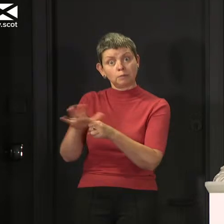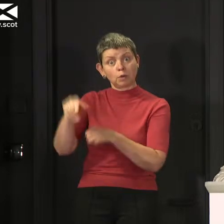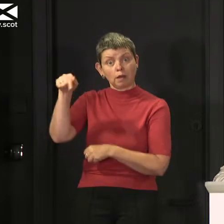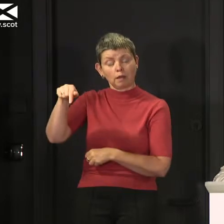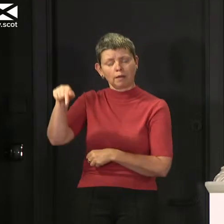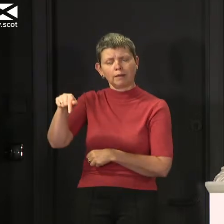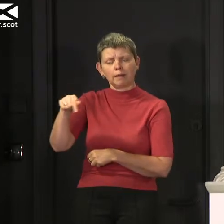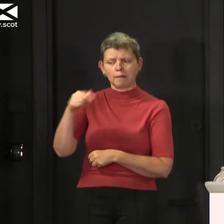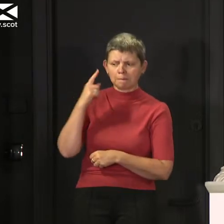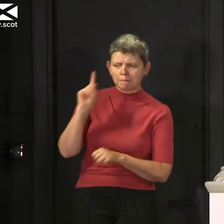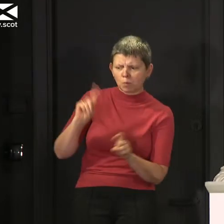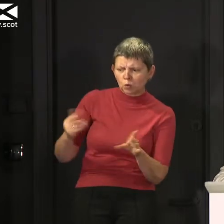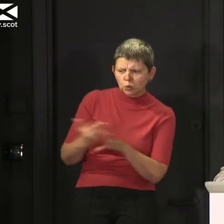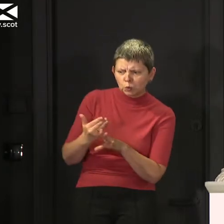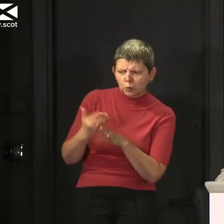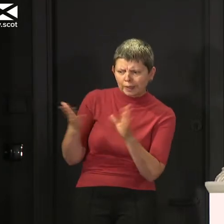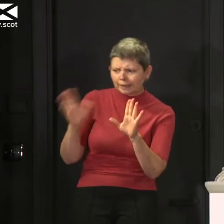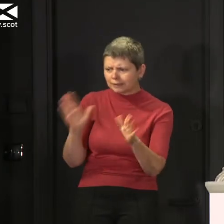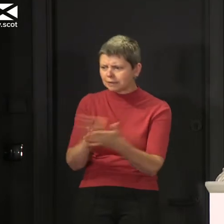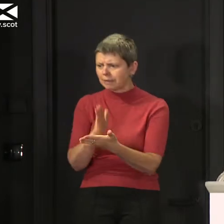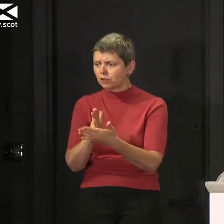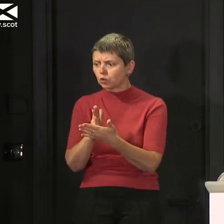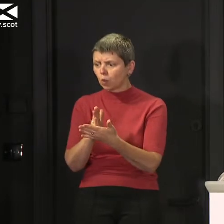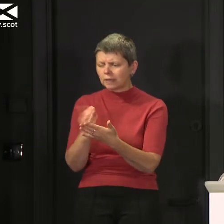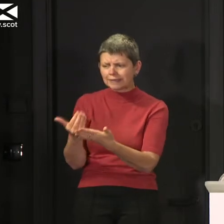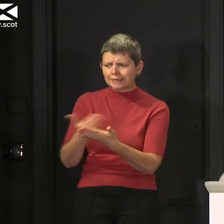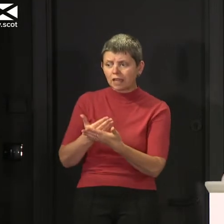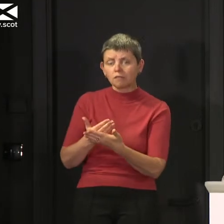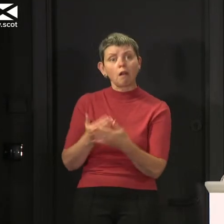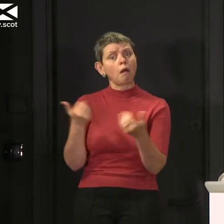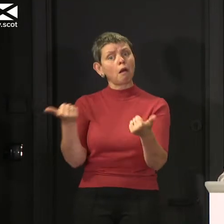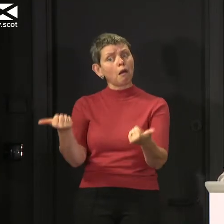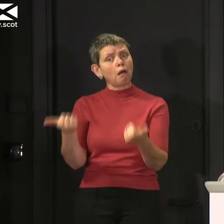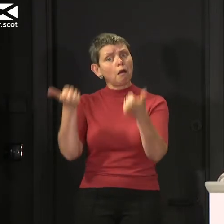put in place to keep customers safe. I was very impressed with that. I was very assured,